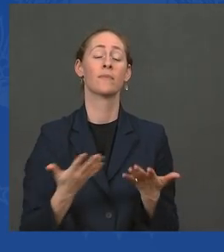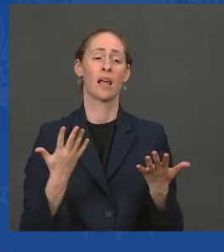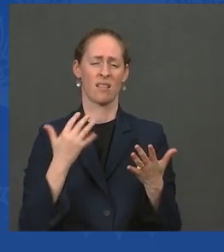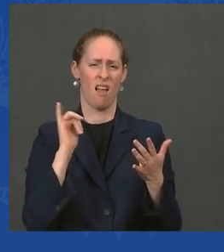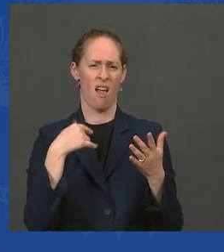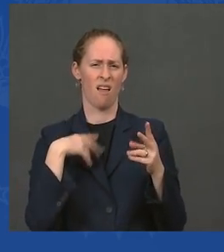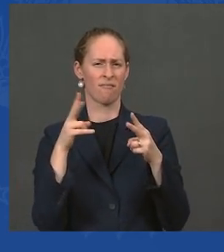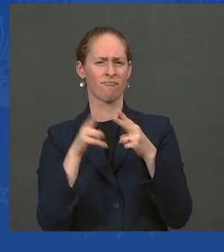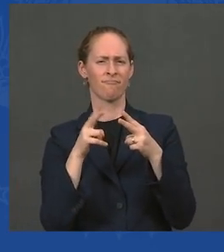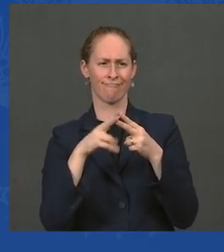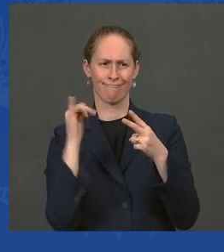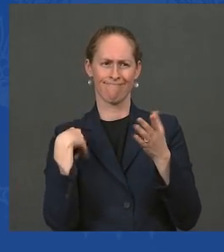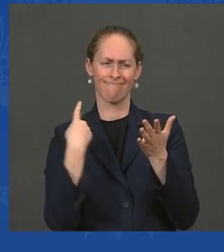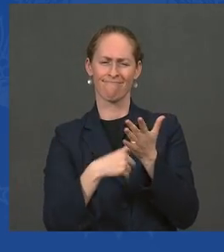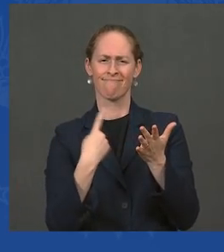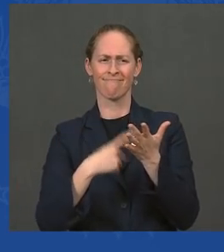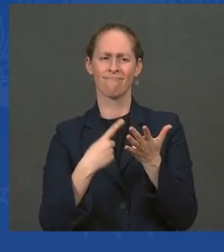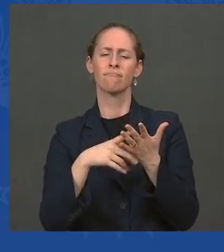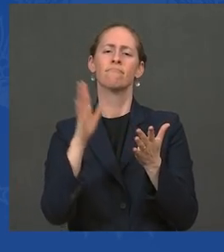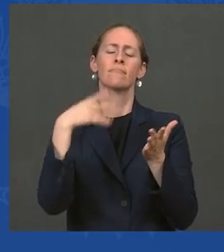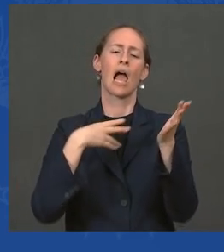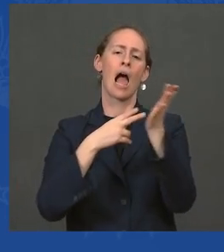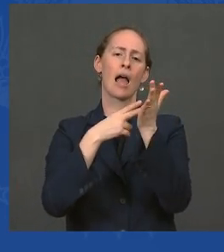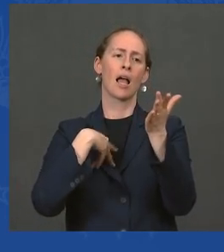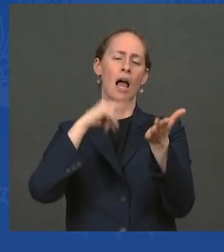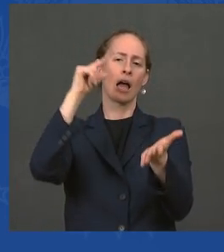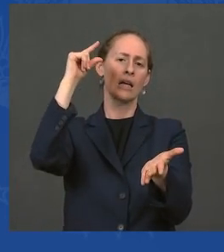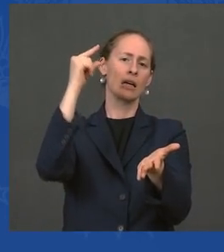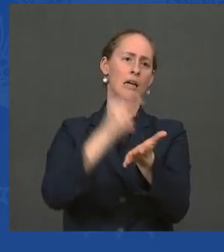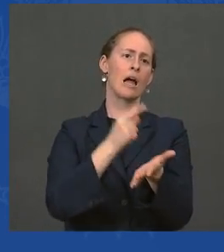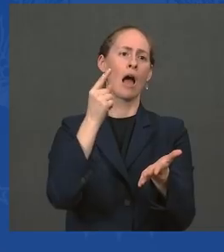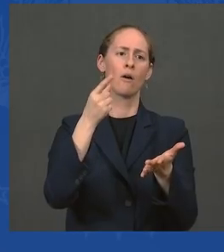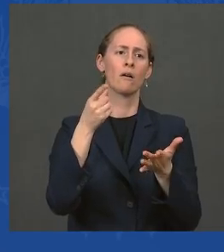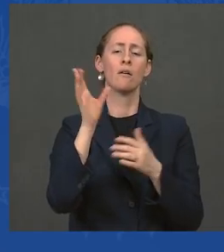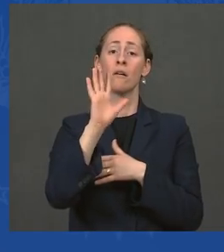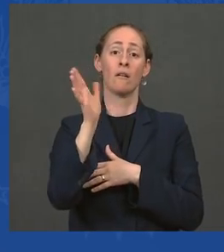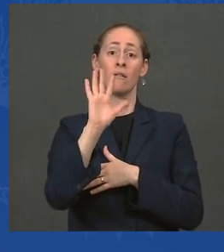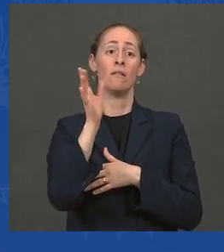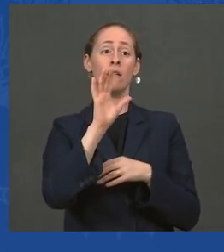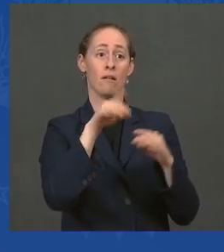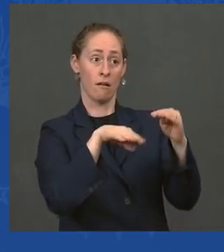I guarantee you that no one making under $400,000 a year